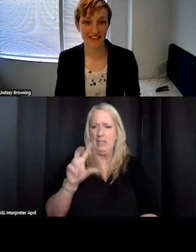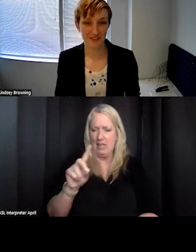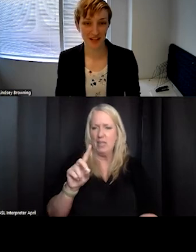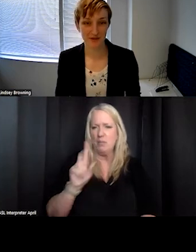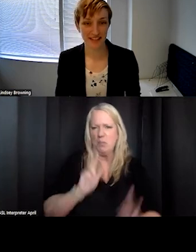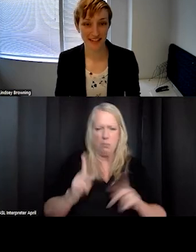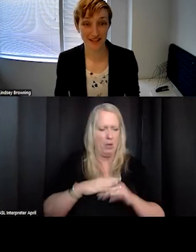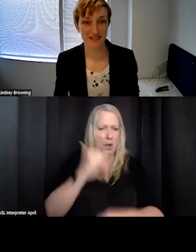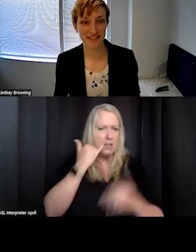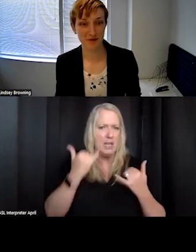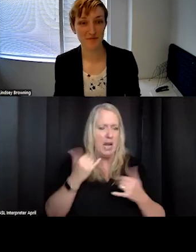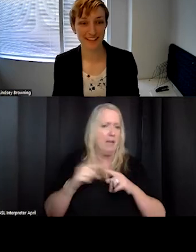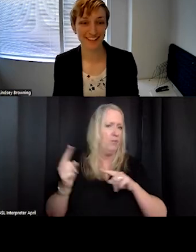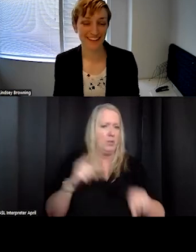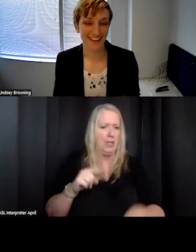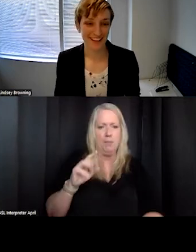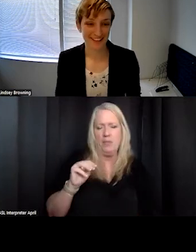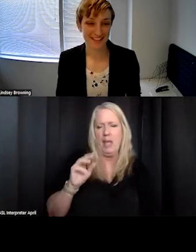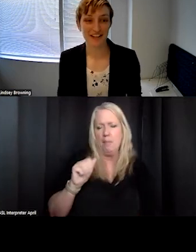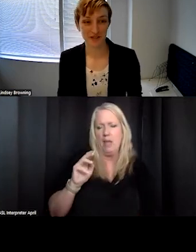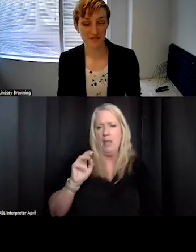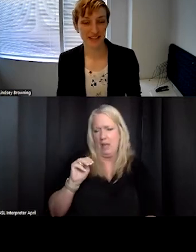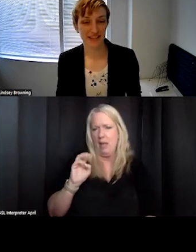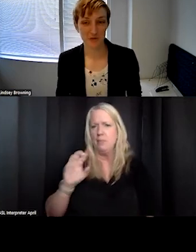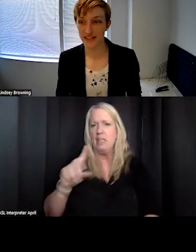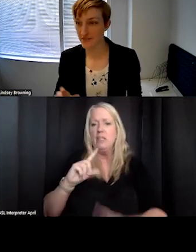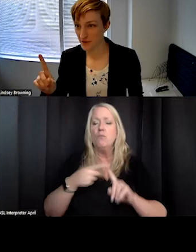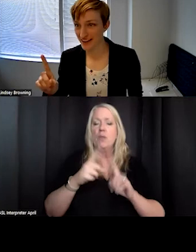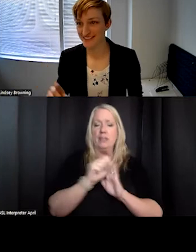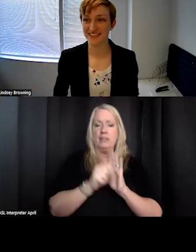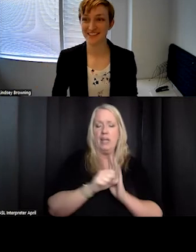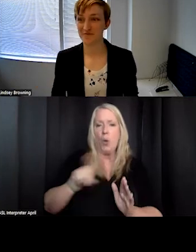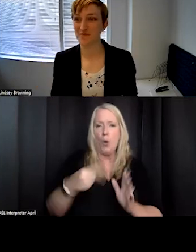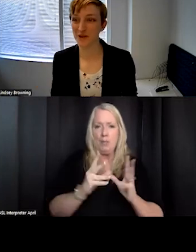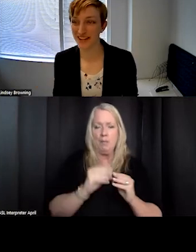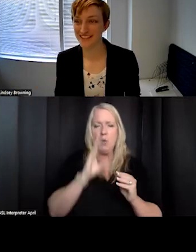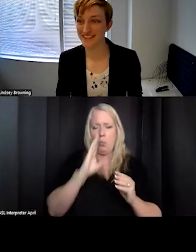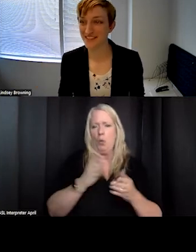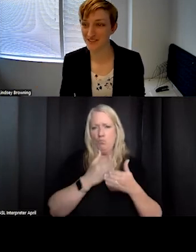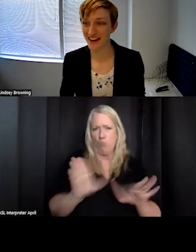IF YOU ARE COMING TO THE STATE ONLY MEETING, WE HAVE A BREAKOUT SESSION ON MOBILE CRISIS. YOU